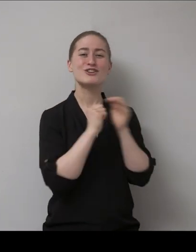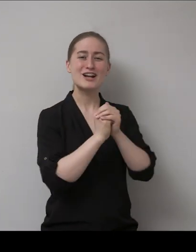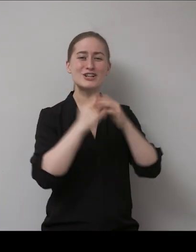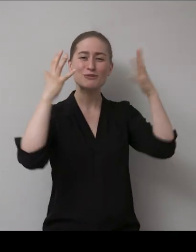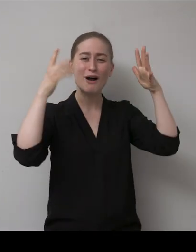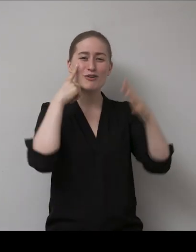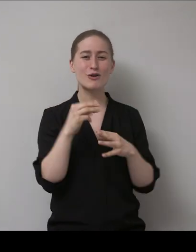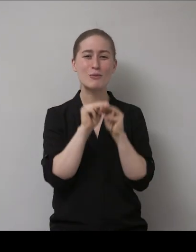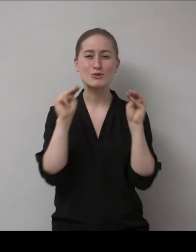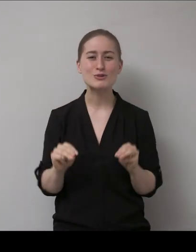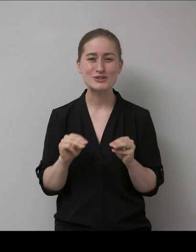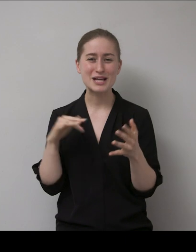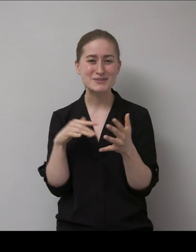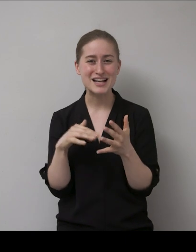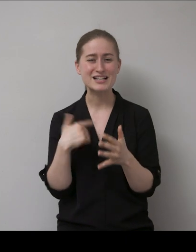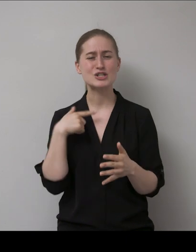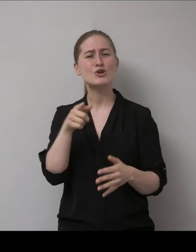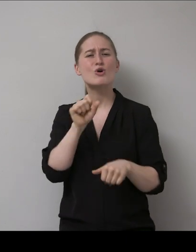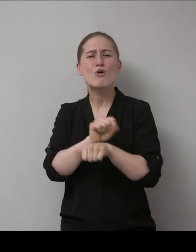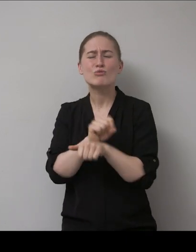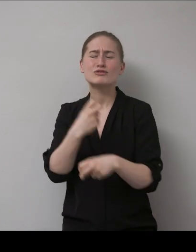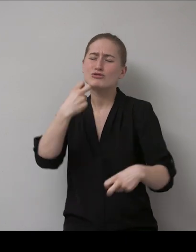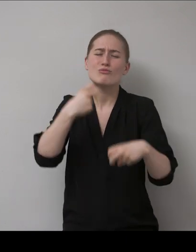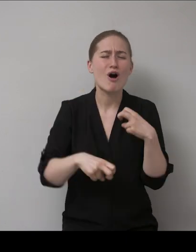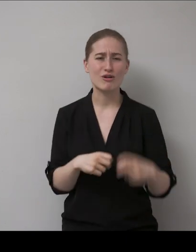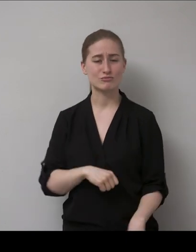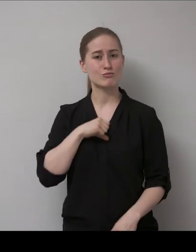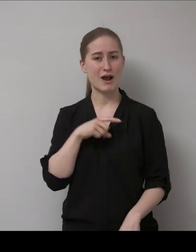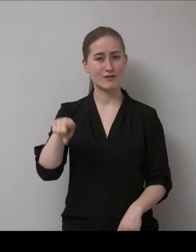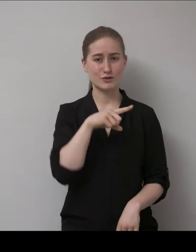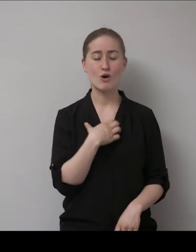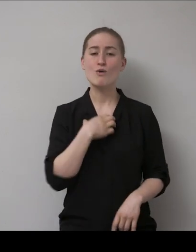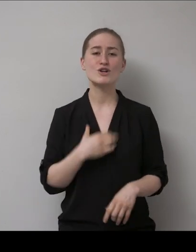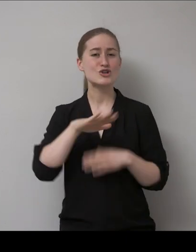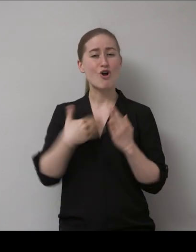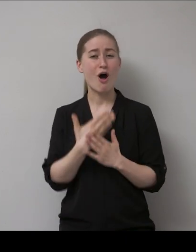You worked so hard, and we're so proud of you. We wish you all the best